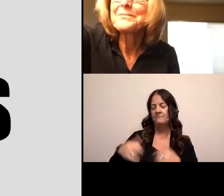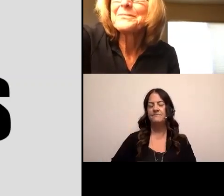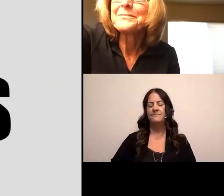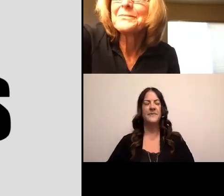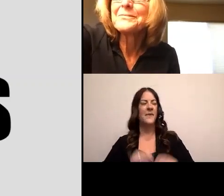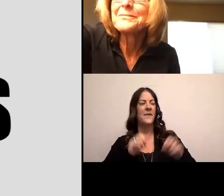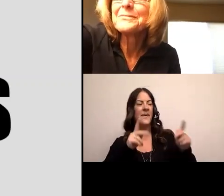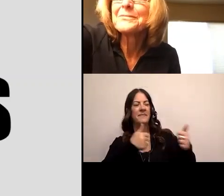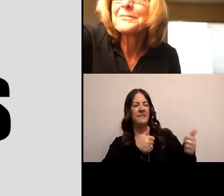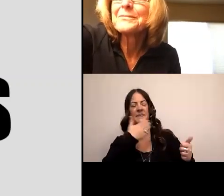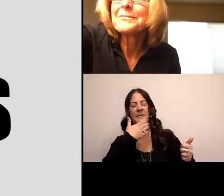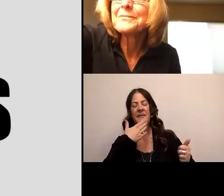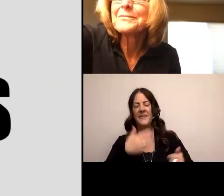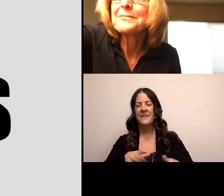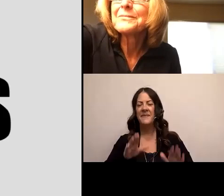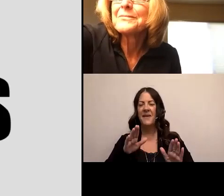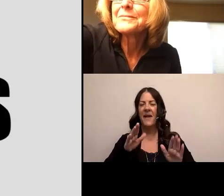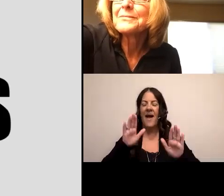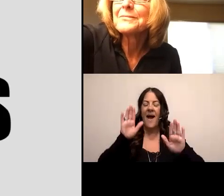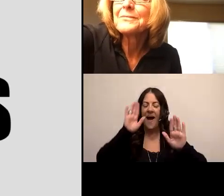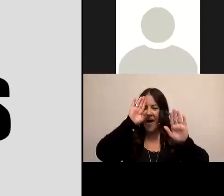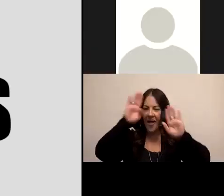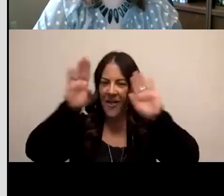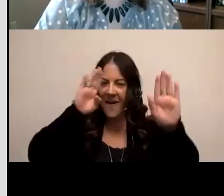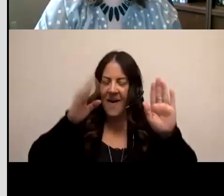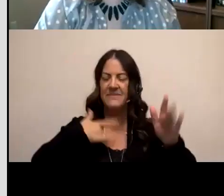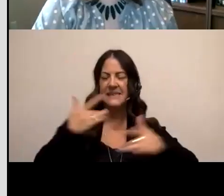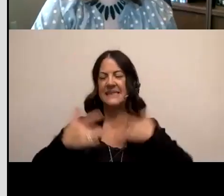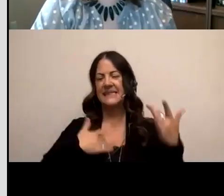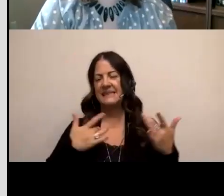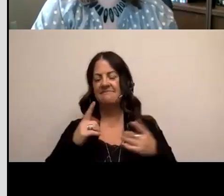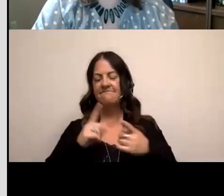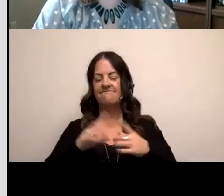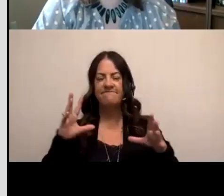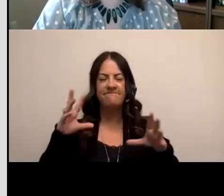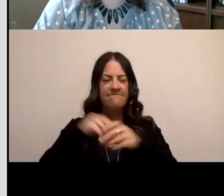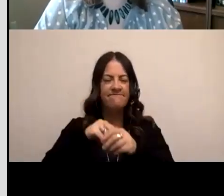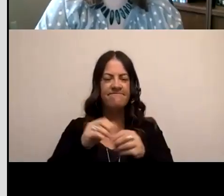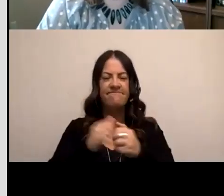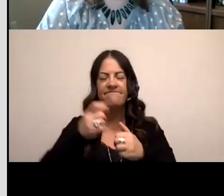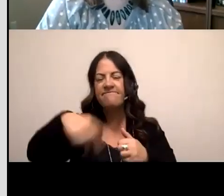I'M SO EXCITED TO BE HERE. I FEEL LIKE ANY KIND OF INTERACTION THAT I GET TO HAVE WITH